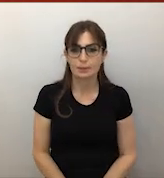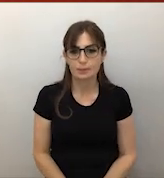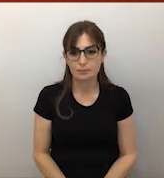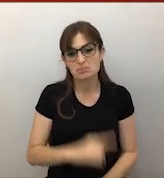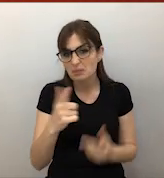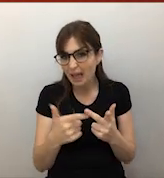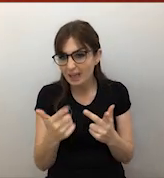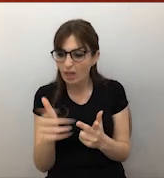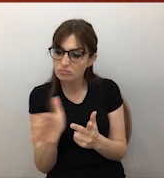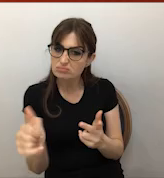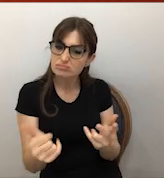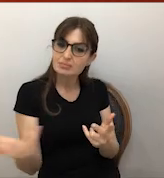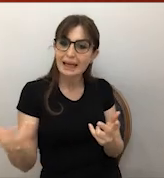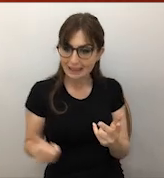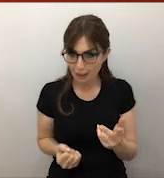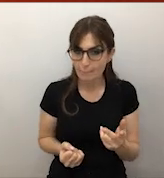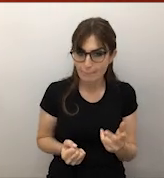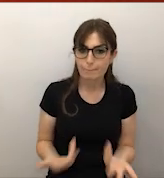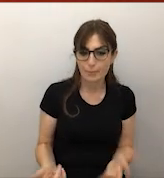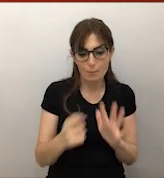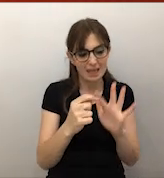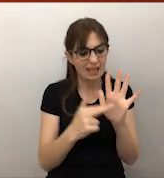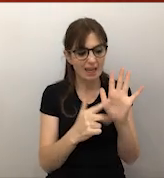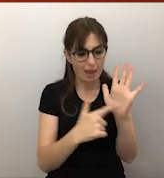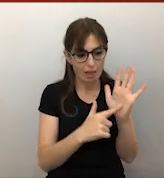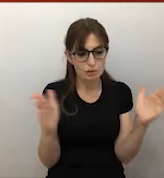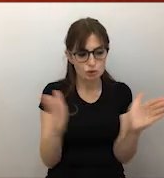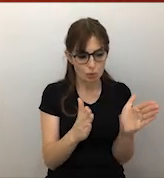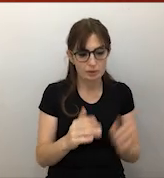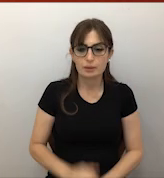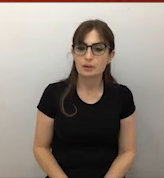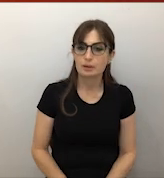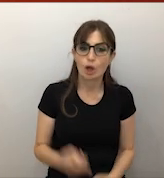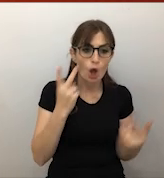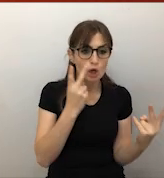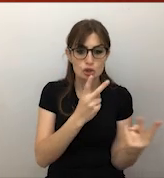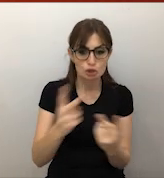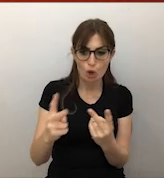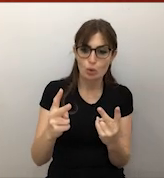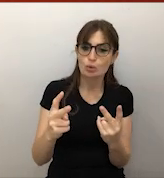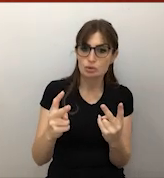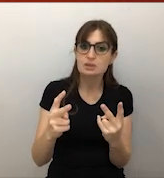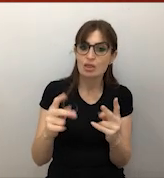and other comprehensive income or the p and l for short. This shows the revenue and expenses and surplus